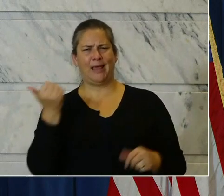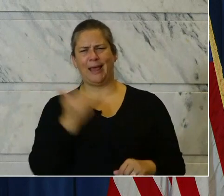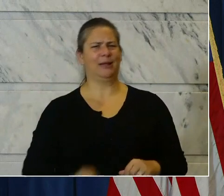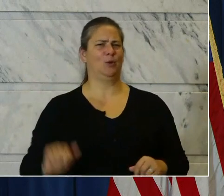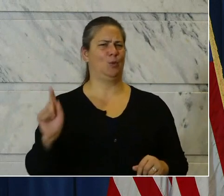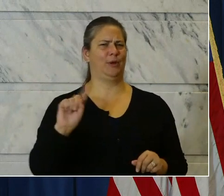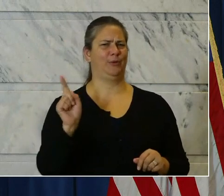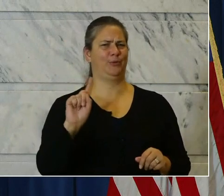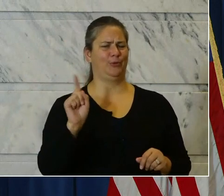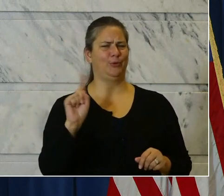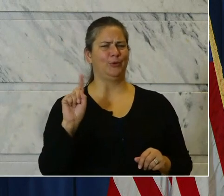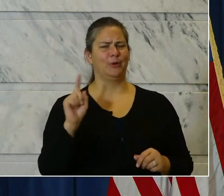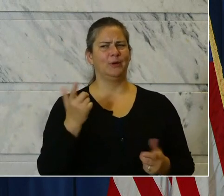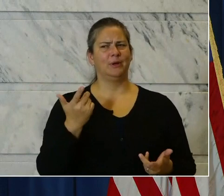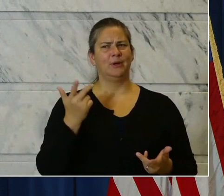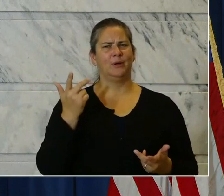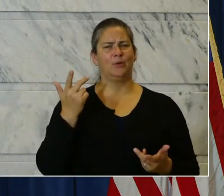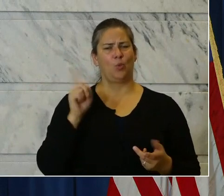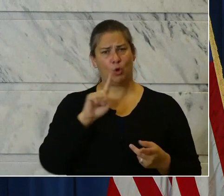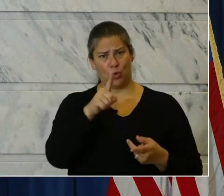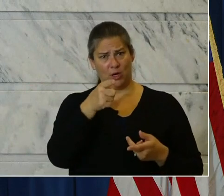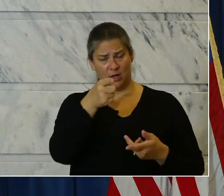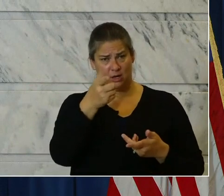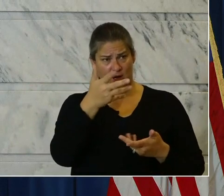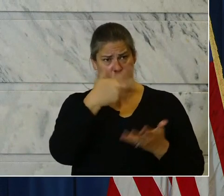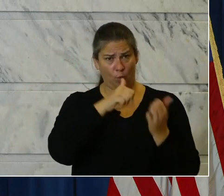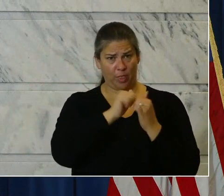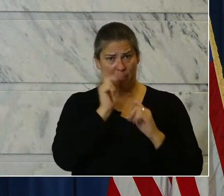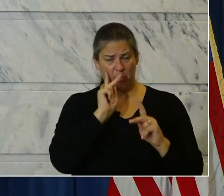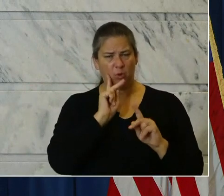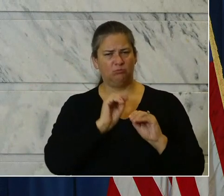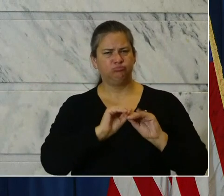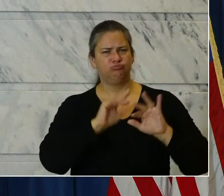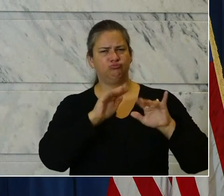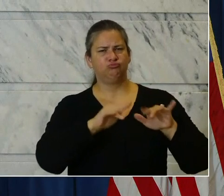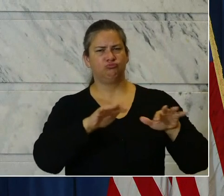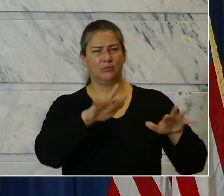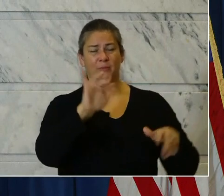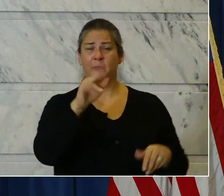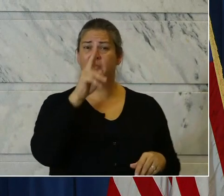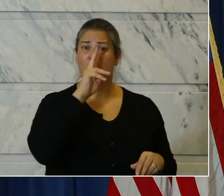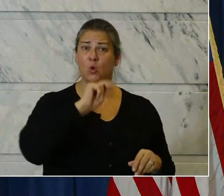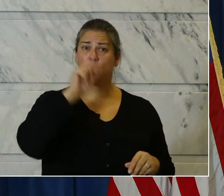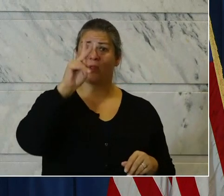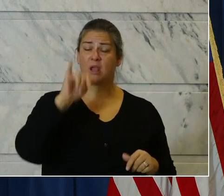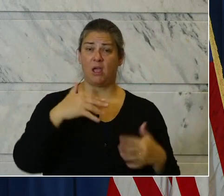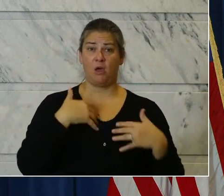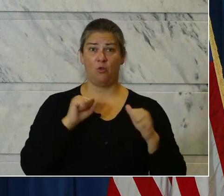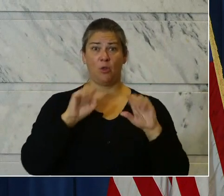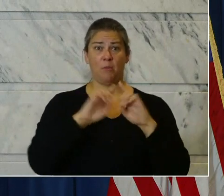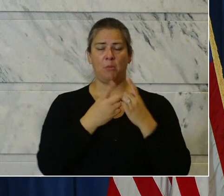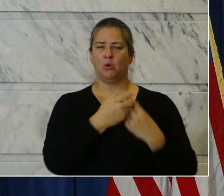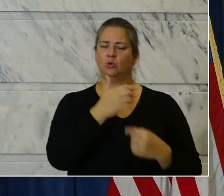ABOUT THAT RIVER IT IS IT CAN SPREAD ANYWHERE. WHERE PEOPLE-